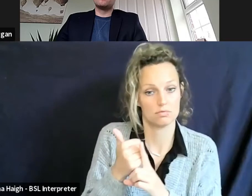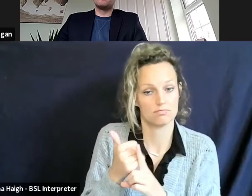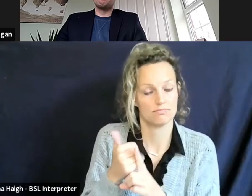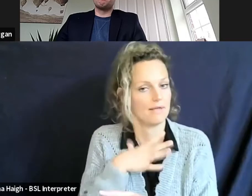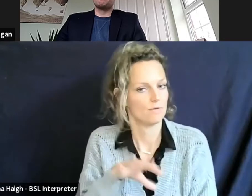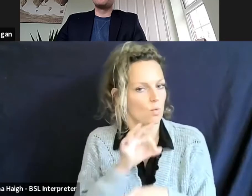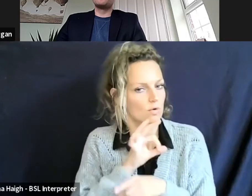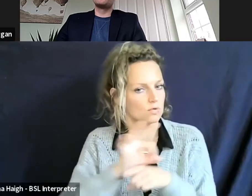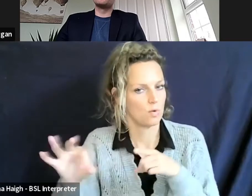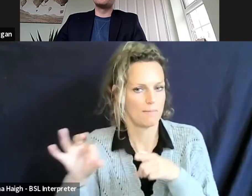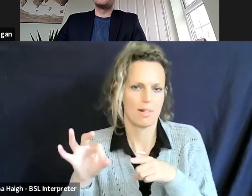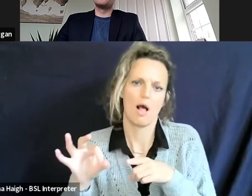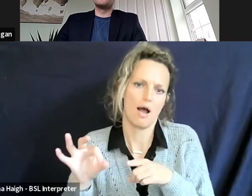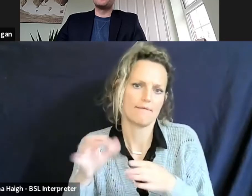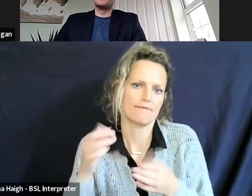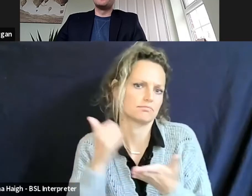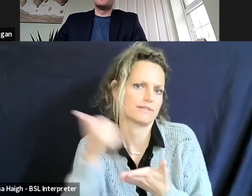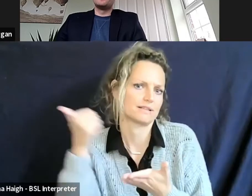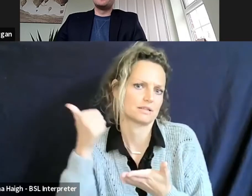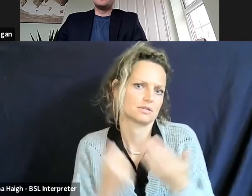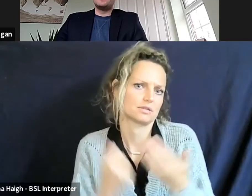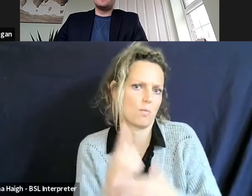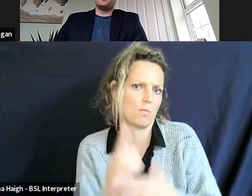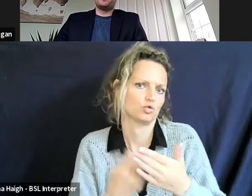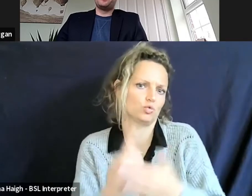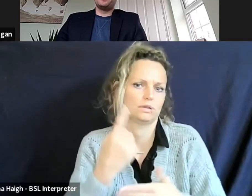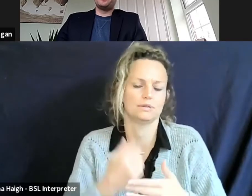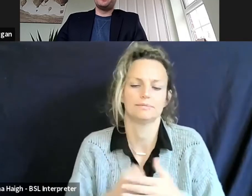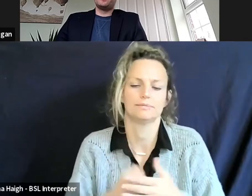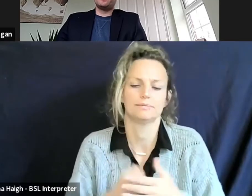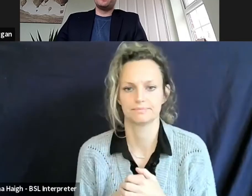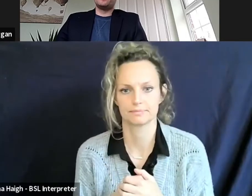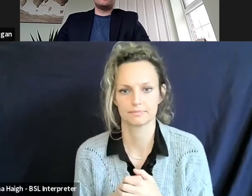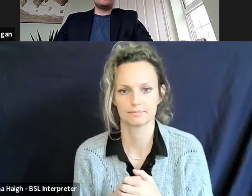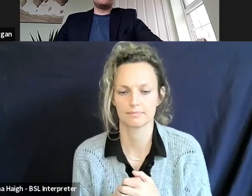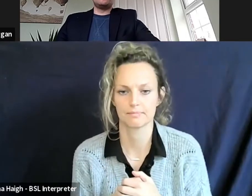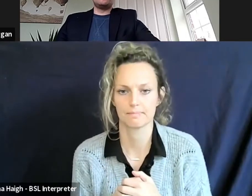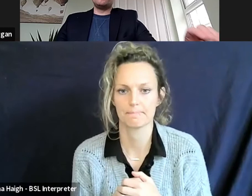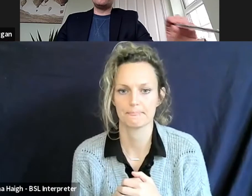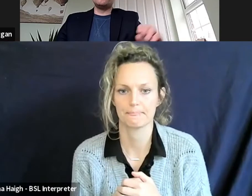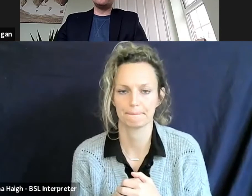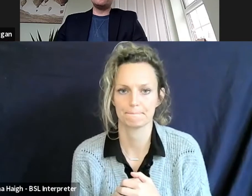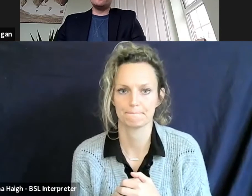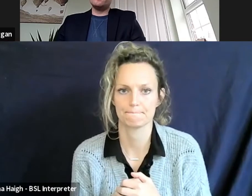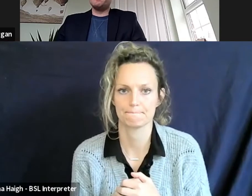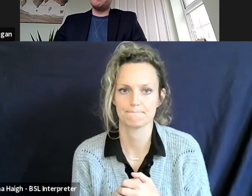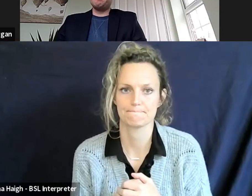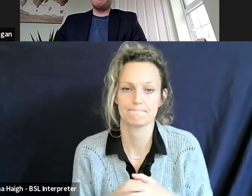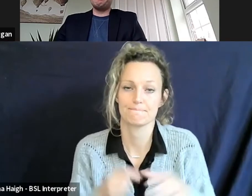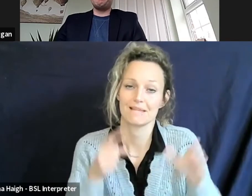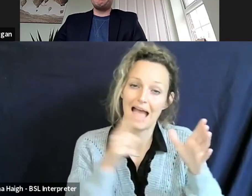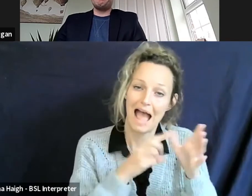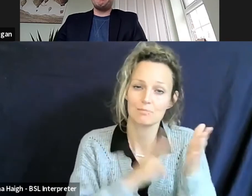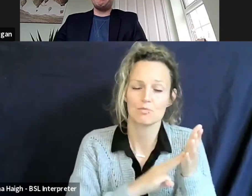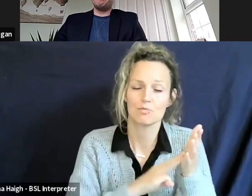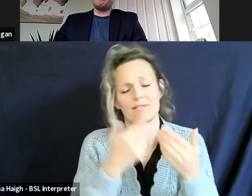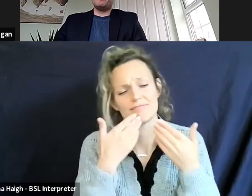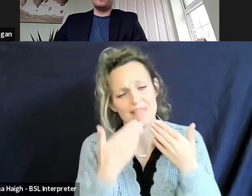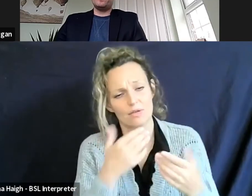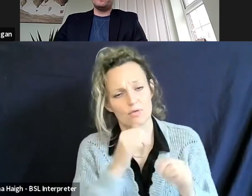So there's a fabulous link there for anybody who really wants a little more insight into how you can be supported should you want to apply for those fantastic opportunities.